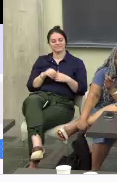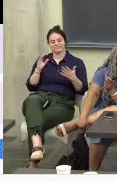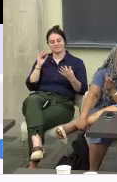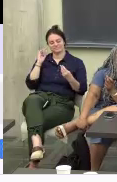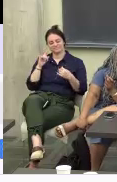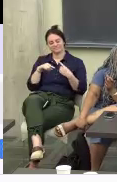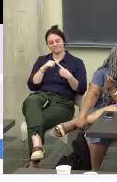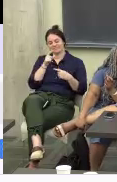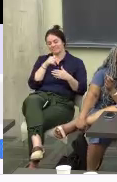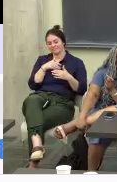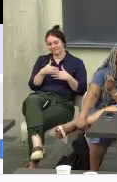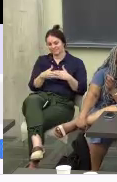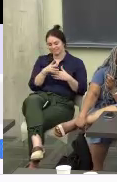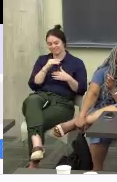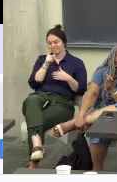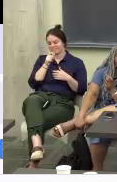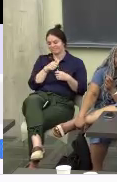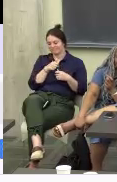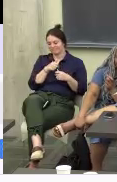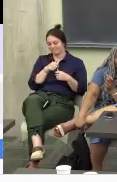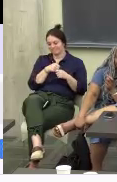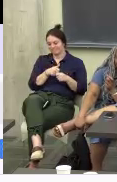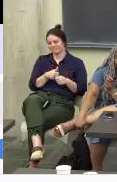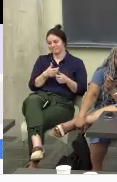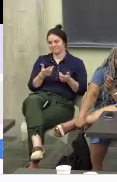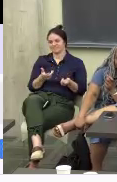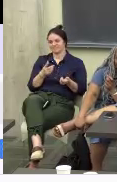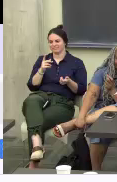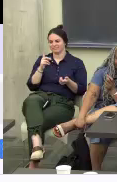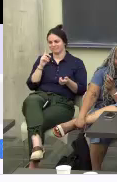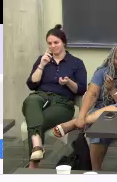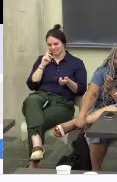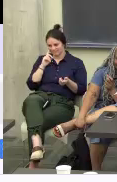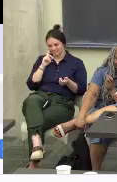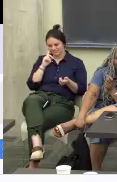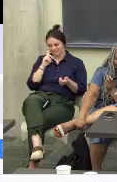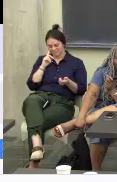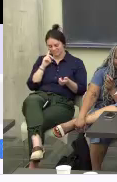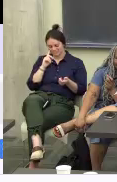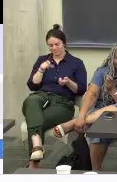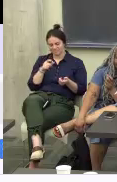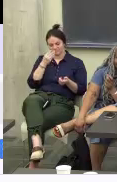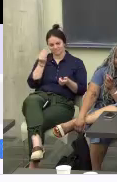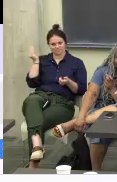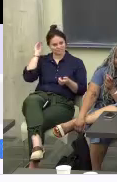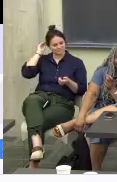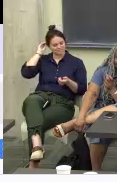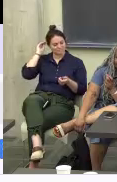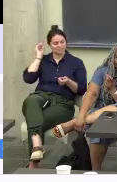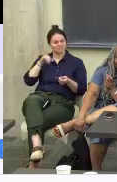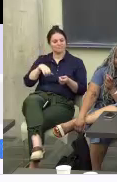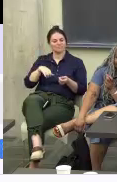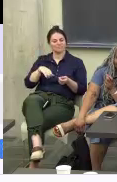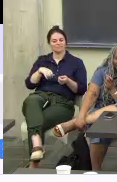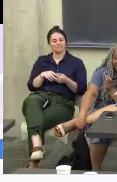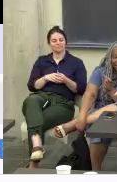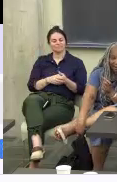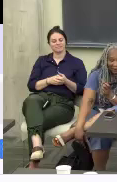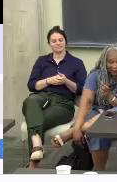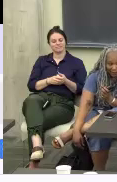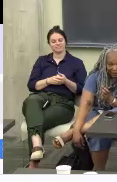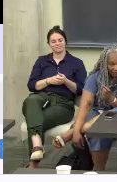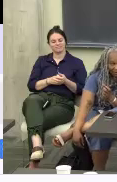follows. I think we also need to you know sort of… Bear in mind that being young doesn't make